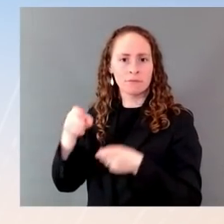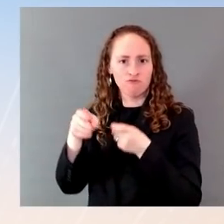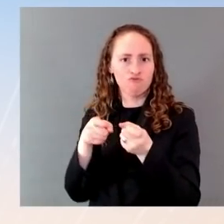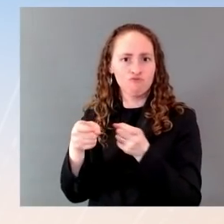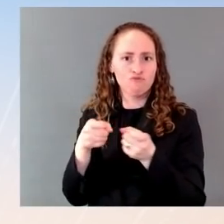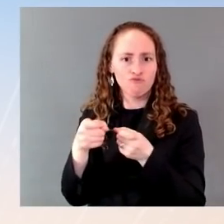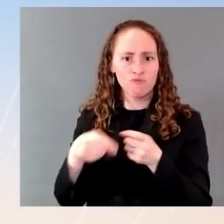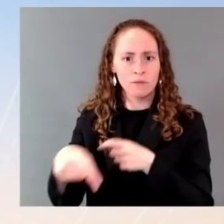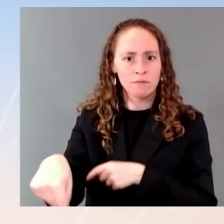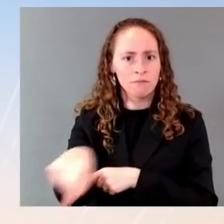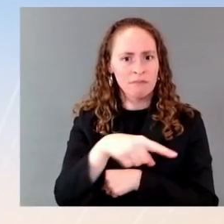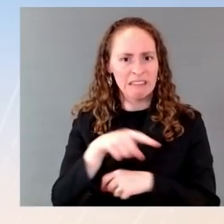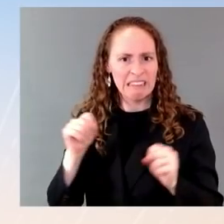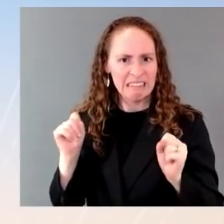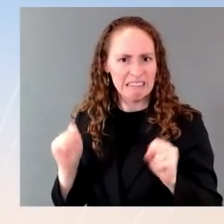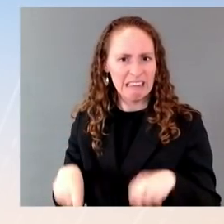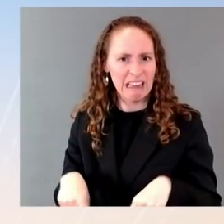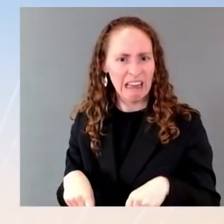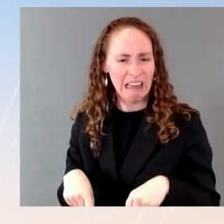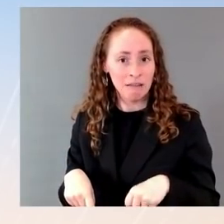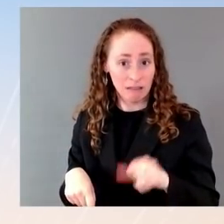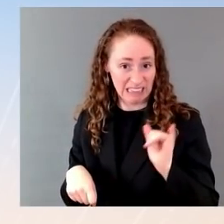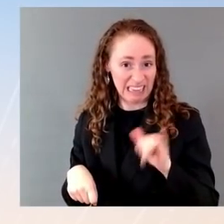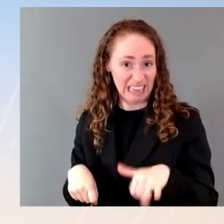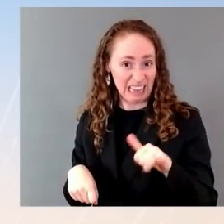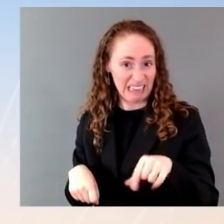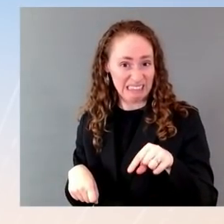Ms. Psaki: I think what we're talking about here and what we're trying to achieve here